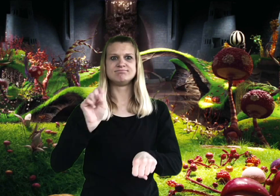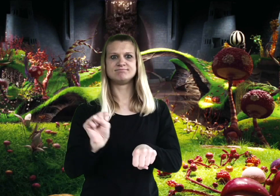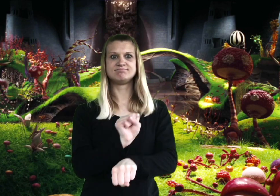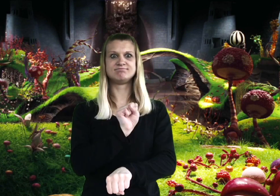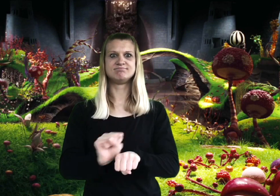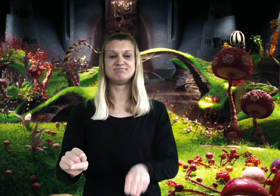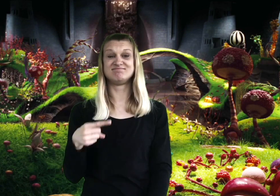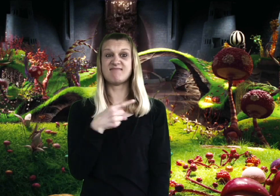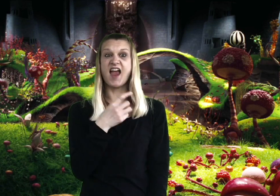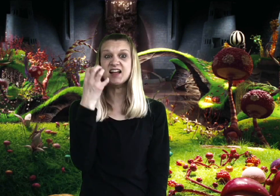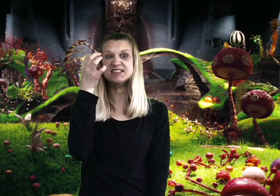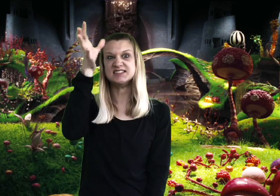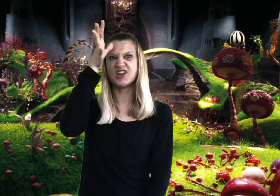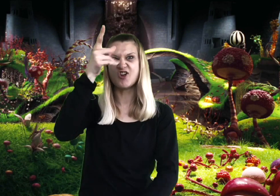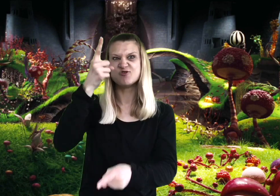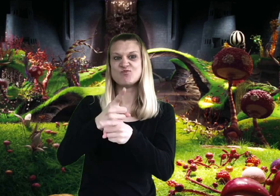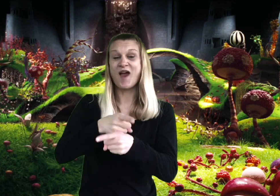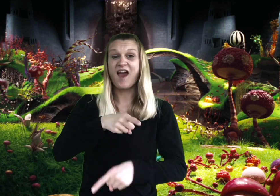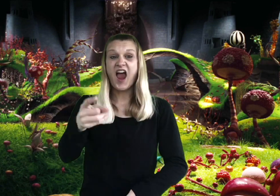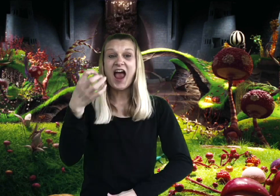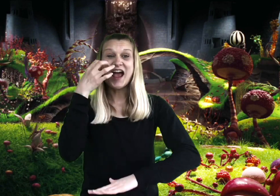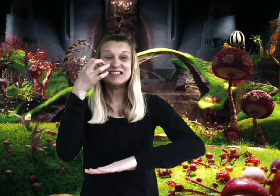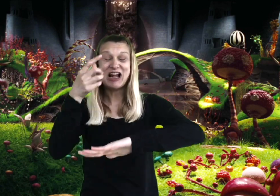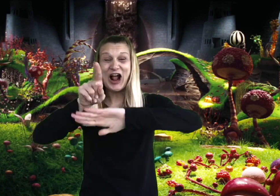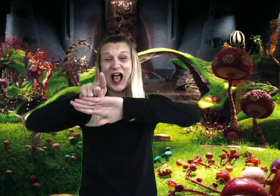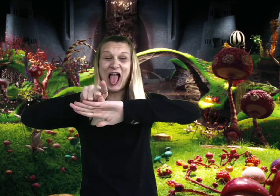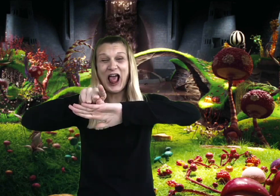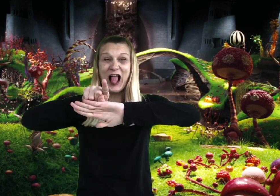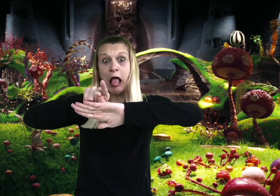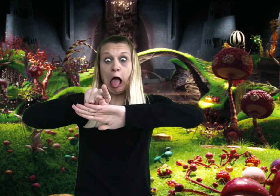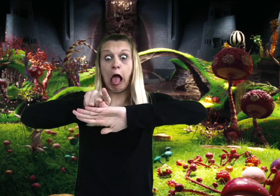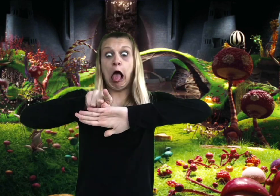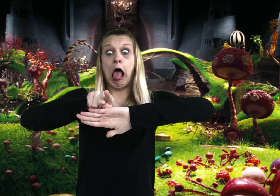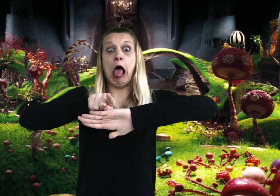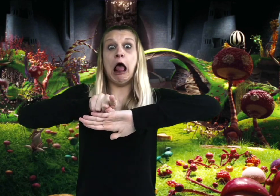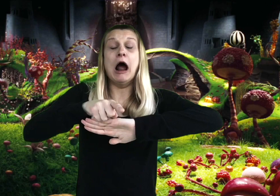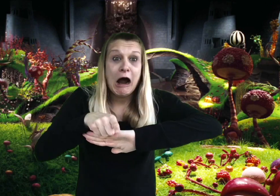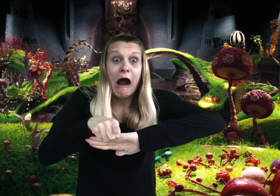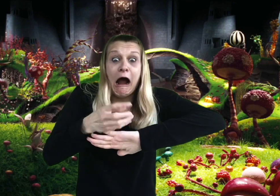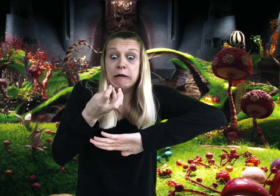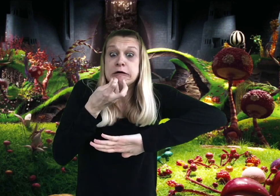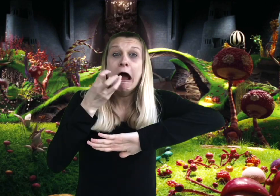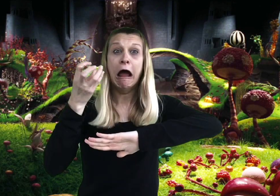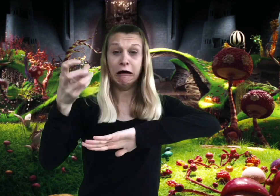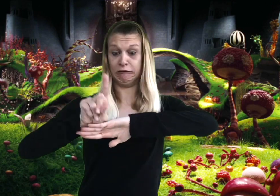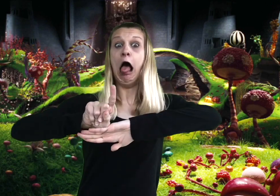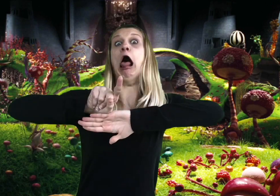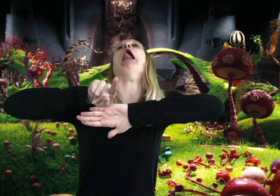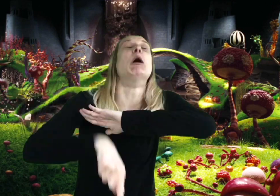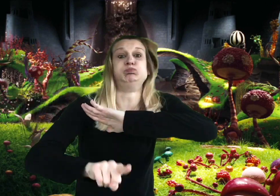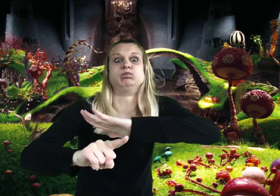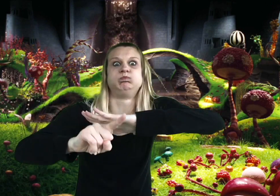Mr. Gloop was absolutely right. For suddenly there was a shriek, and then a splash, and into the river went Augustus Gloop,